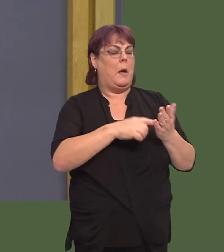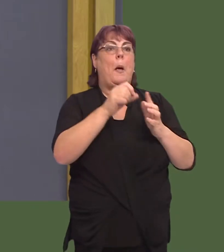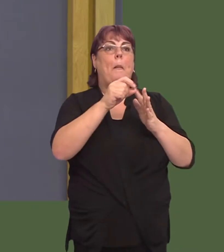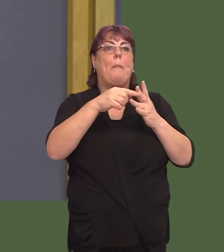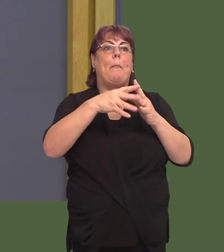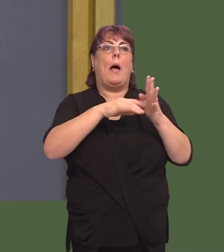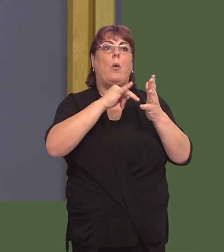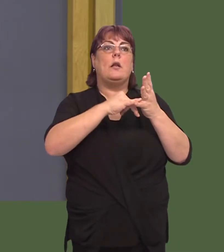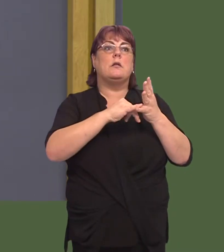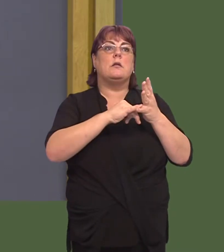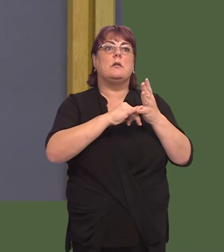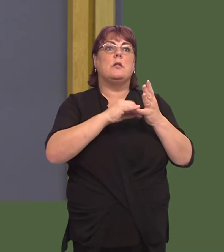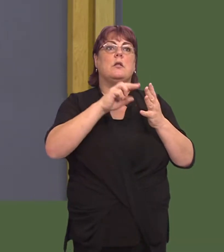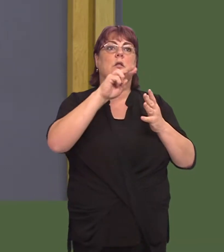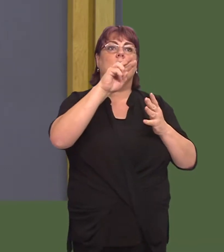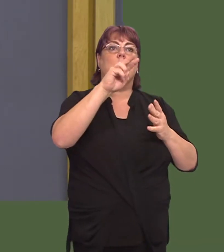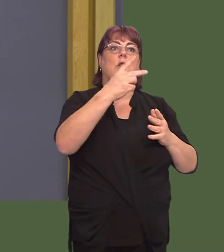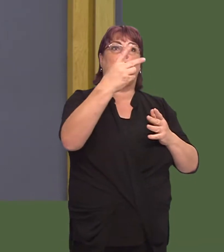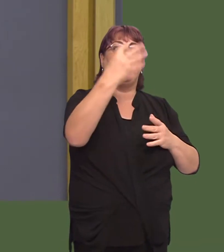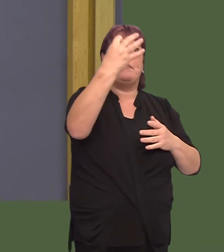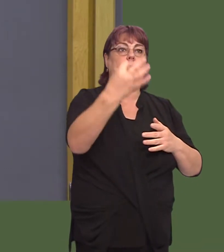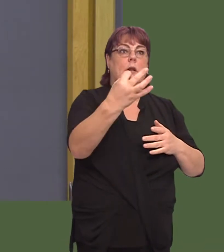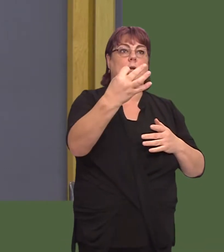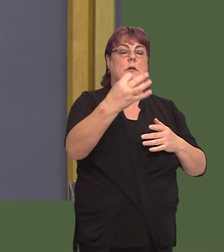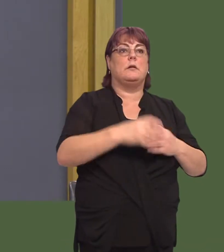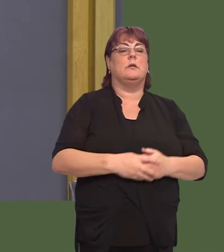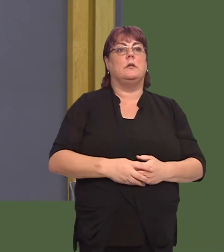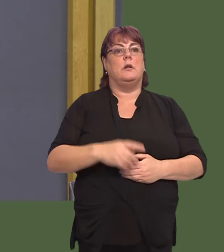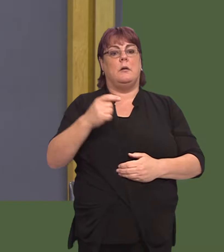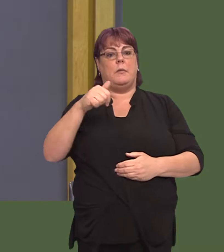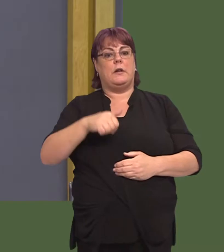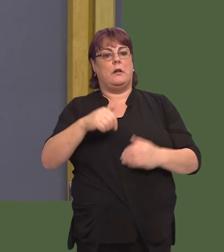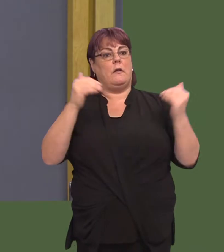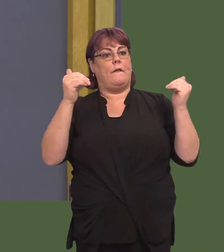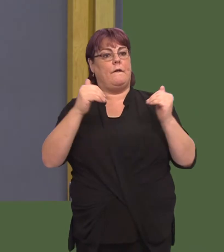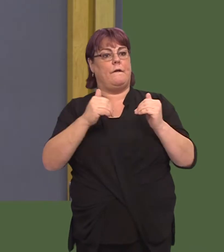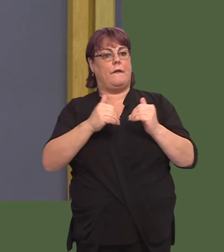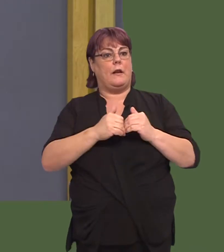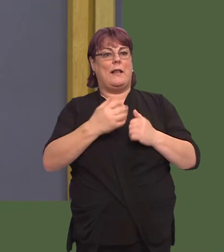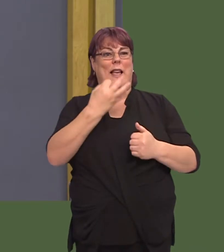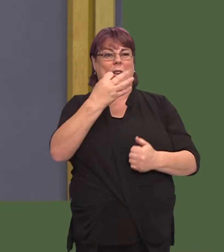and the lowest levels are in the northern Valleys that I represent, and others, at 8.7 per cent.